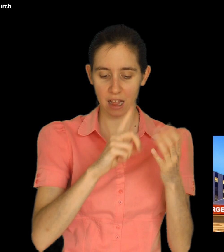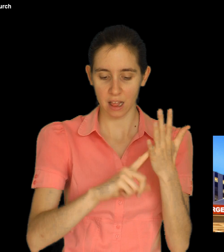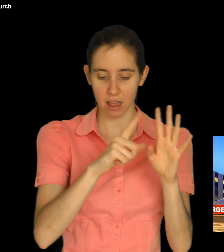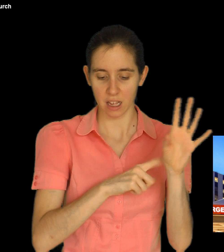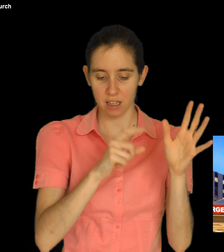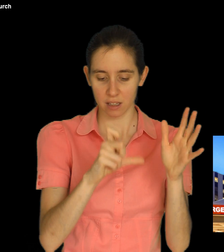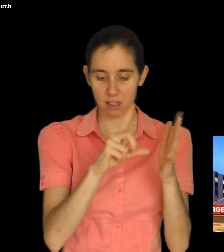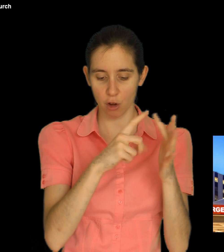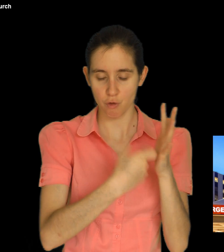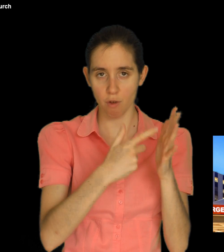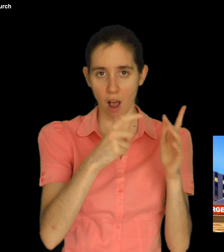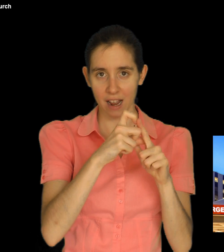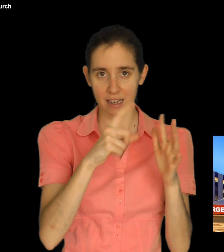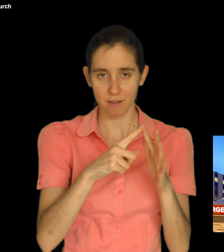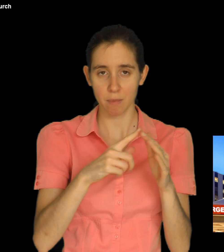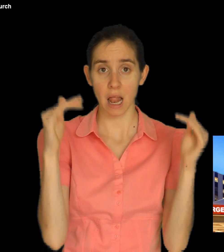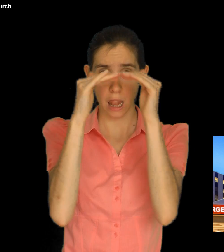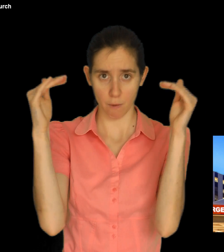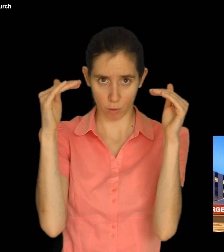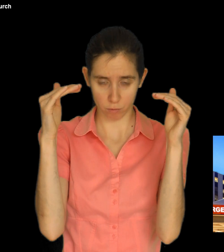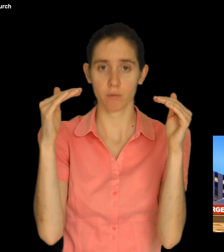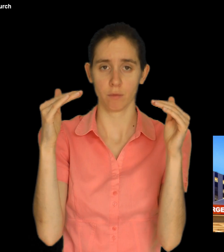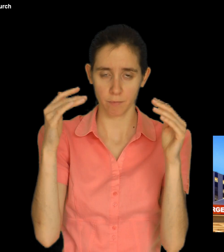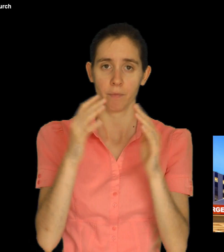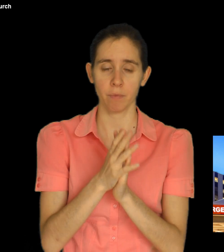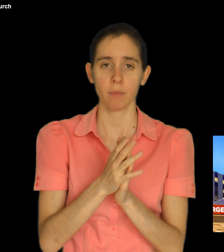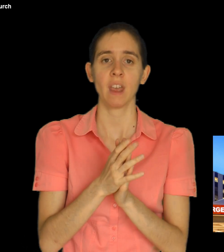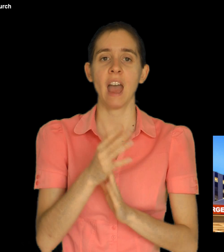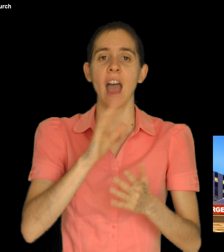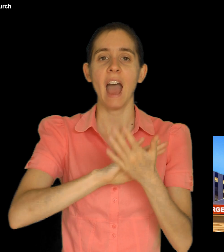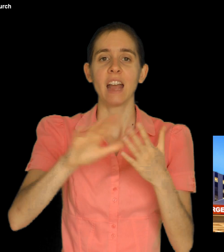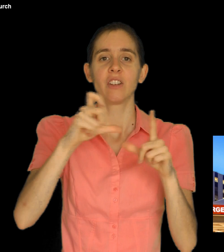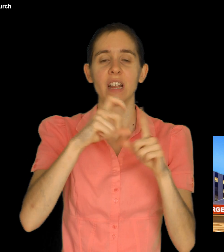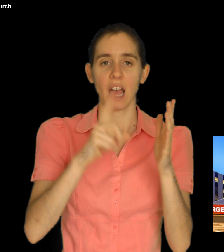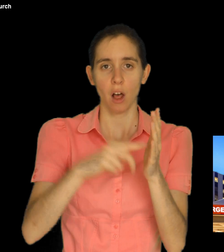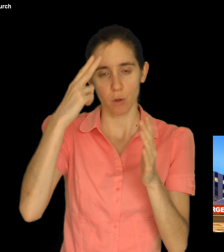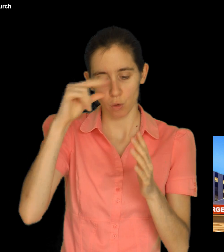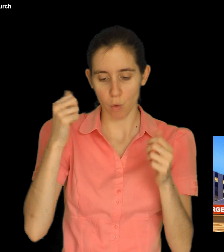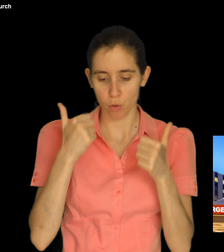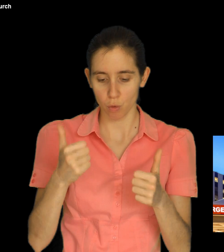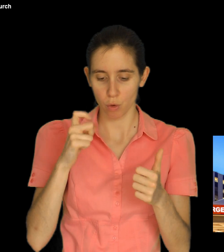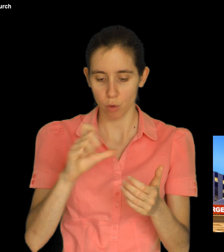improves HDL (HDL is sometimes called good cholesterol). HDL is a fascinating